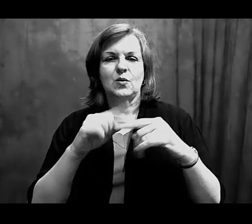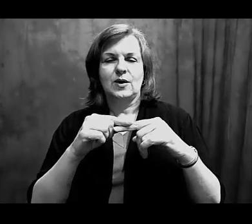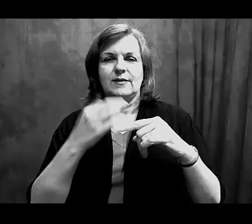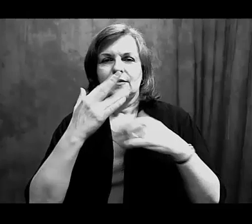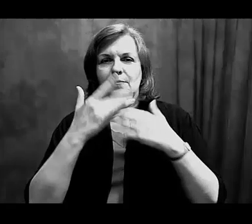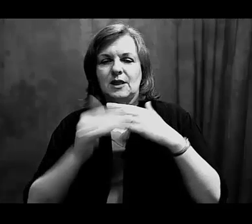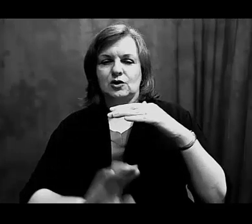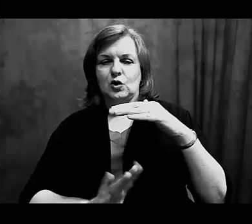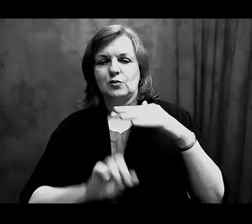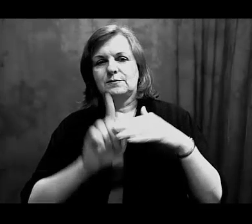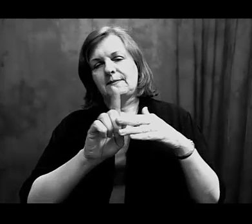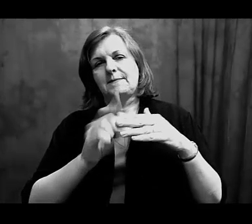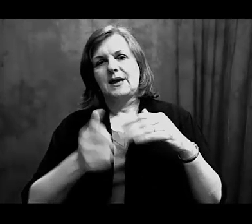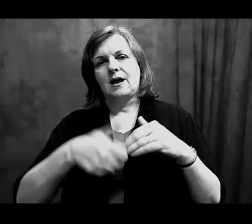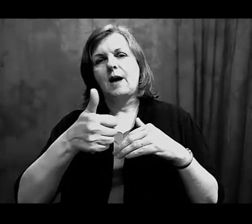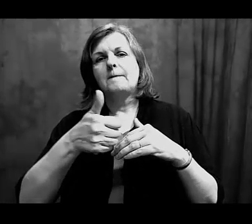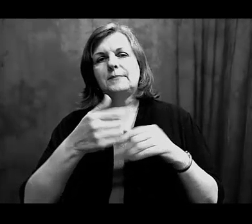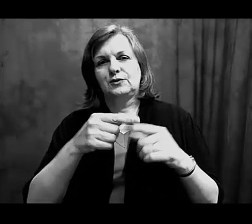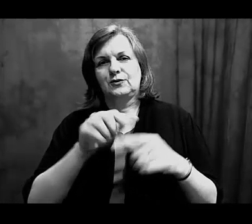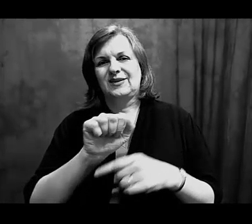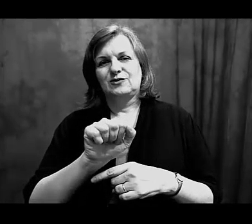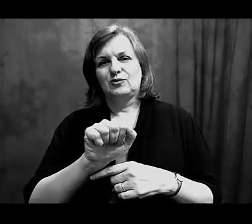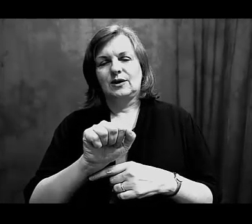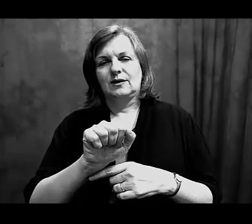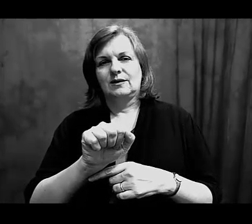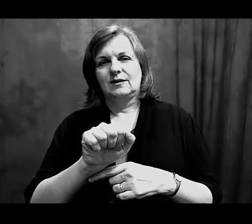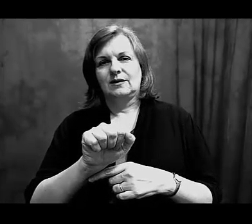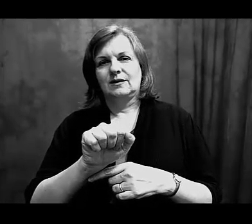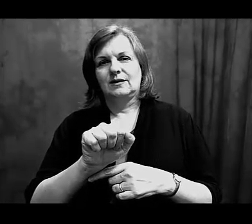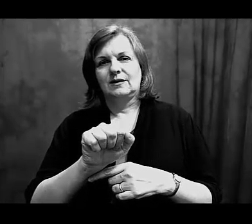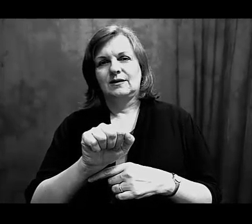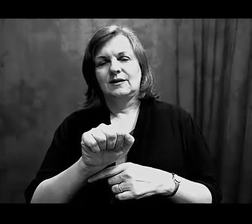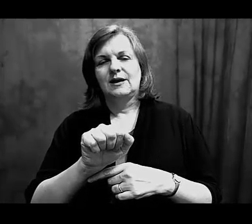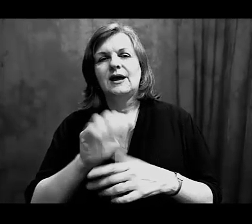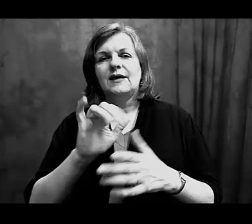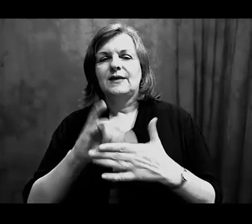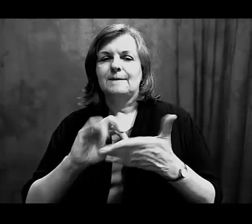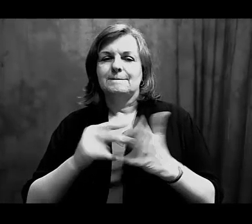this decreases of course efficiency of blood flow